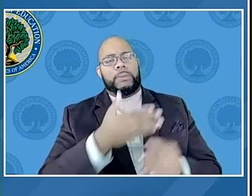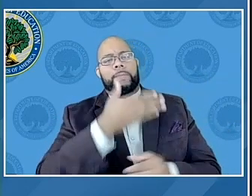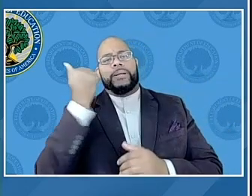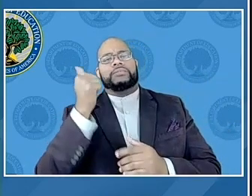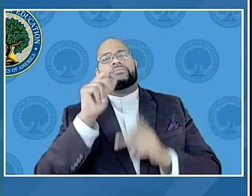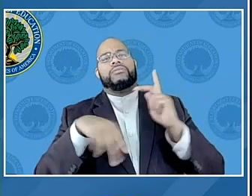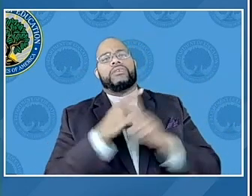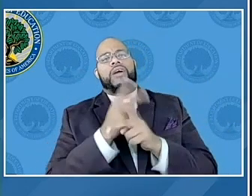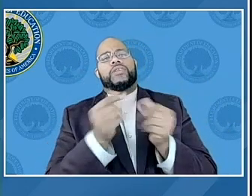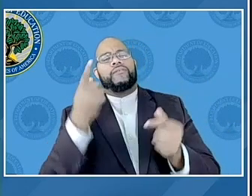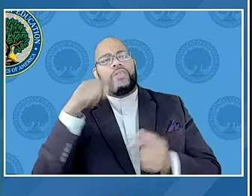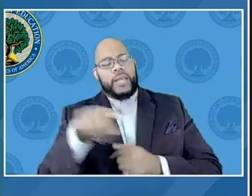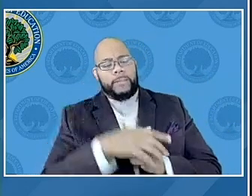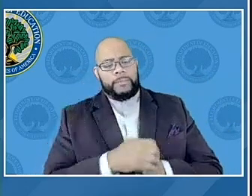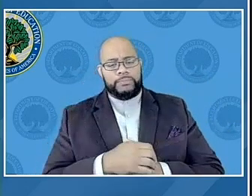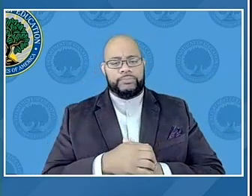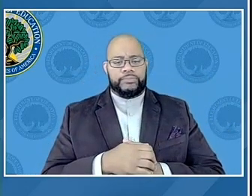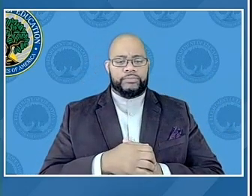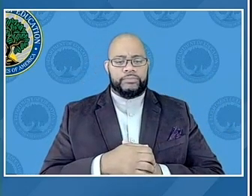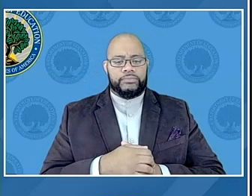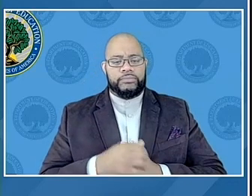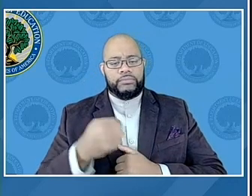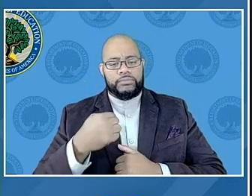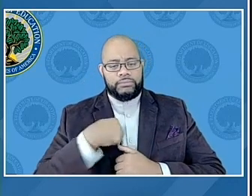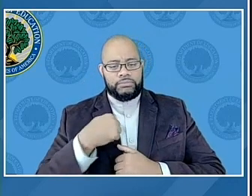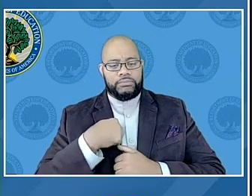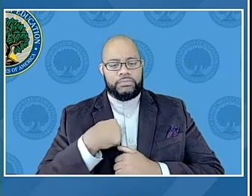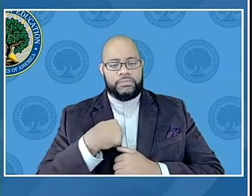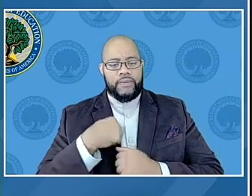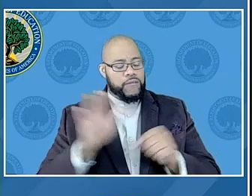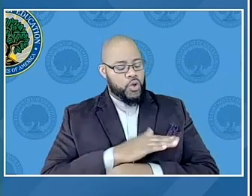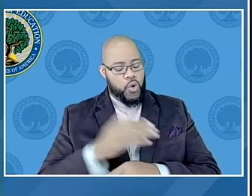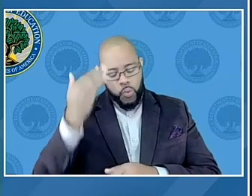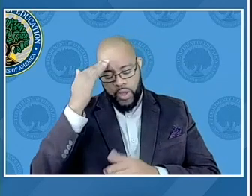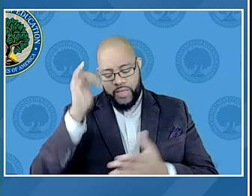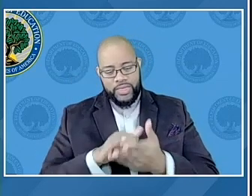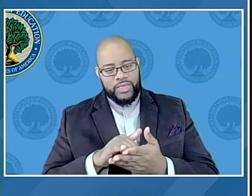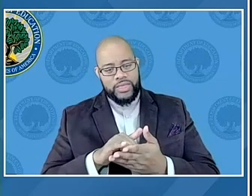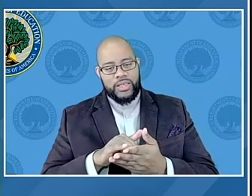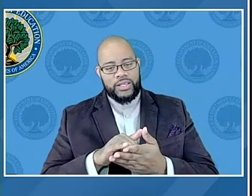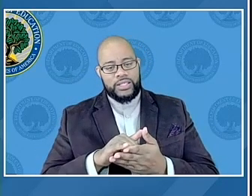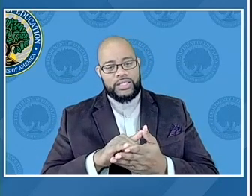them. I am fully aware that this is a solution that is beyond what the